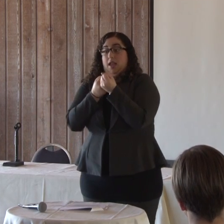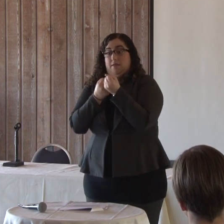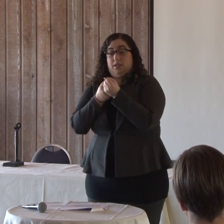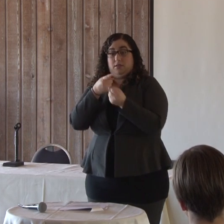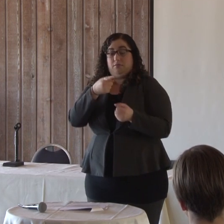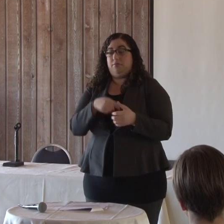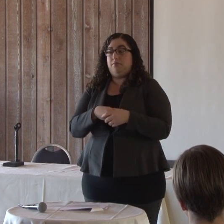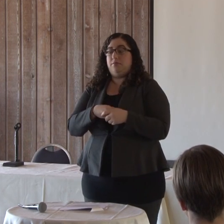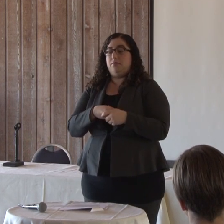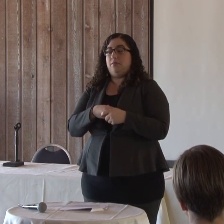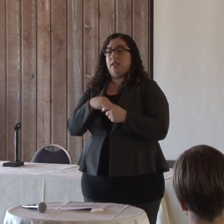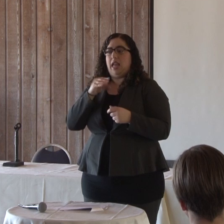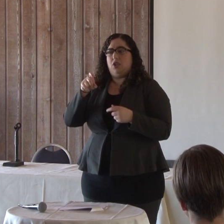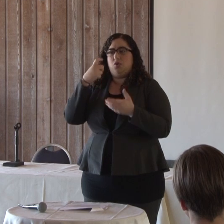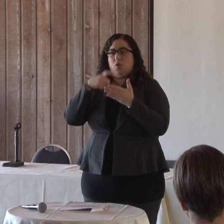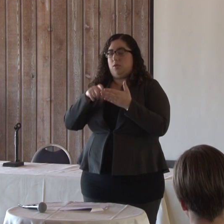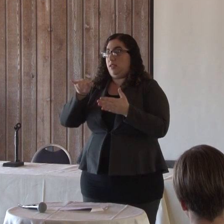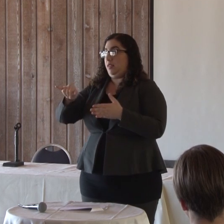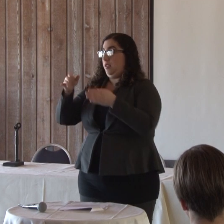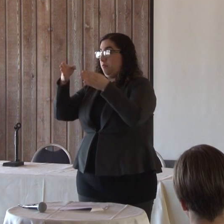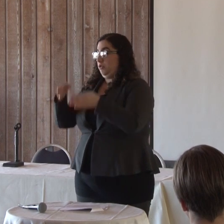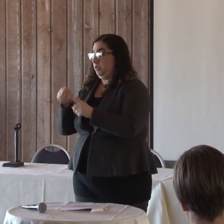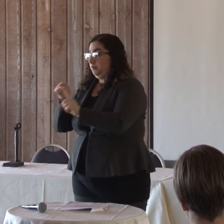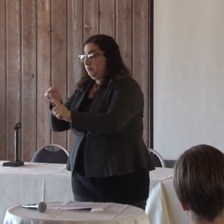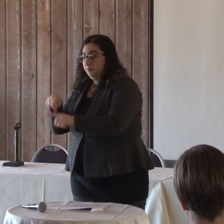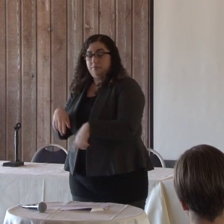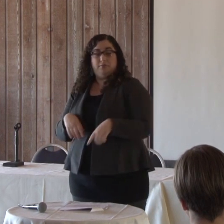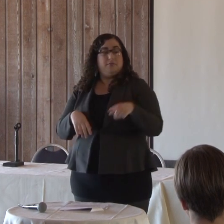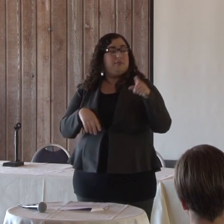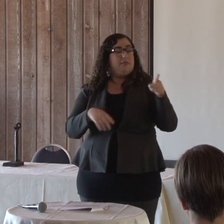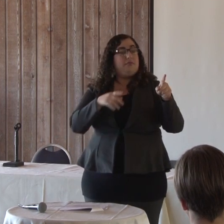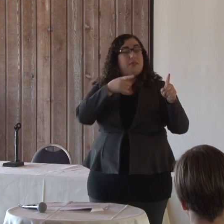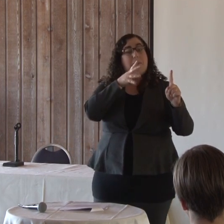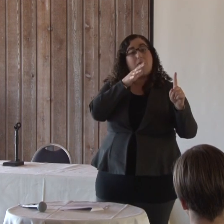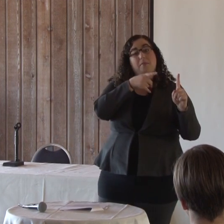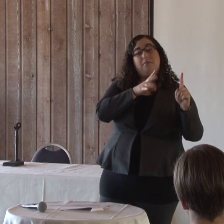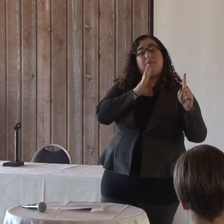We're talking about right? equal access. So you may be an advocate. And then you